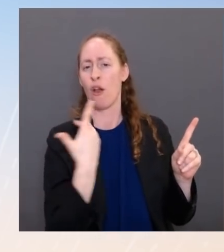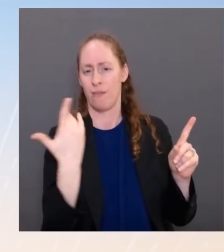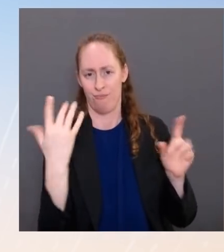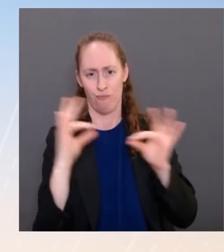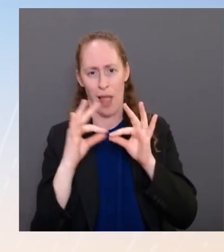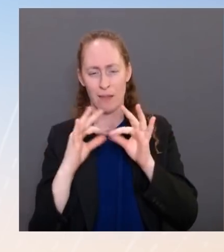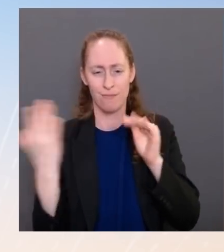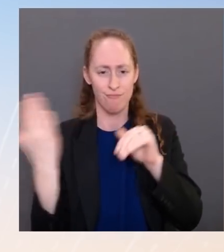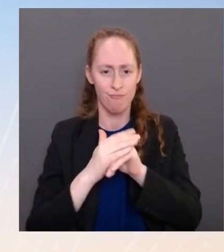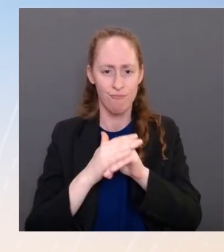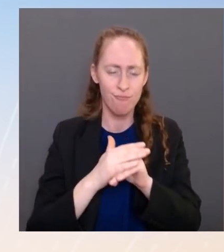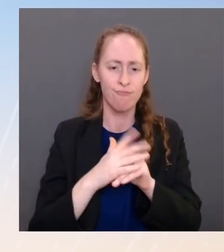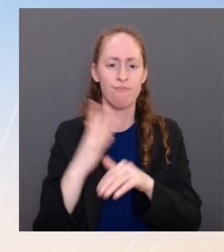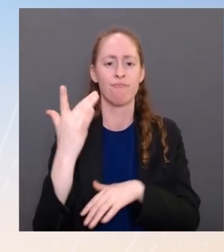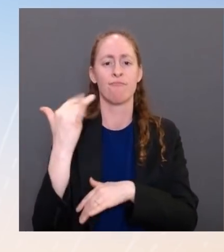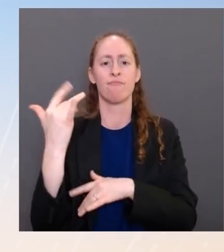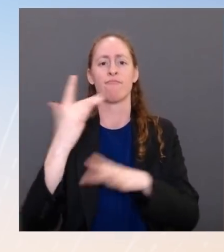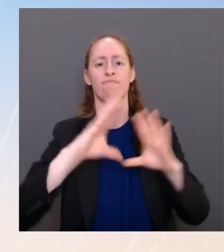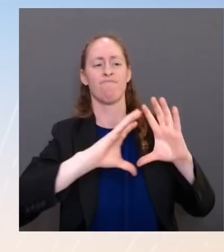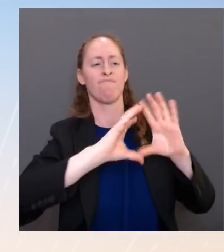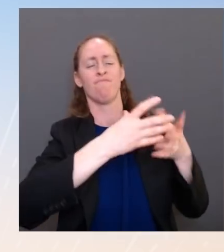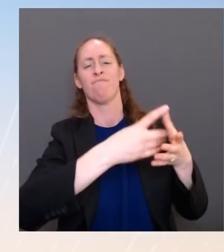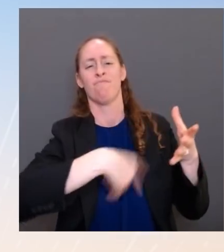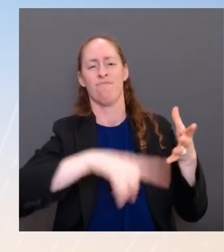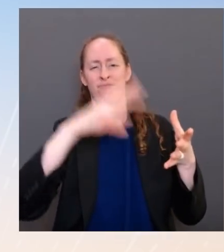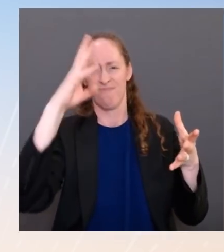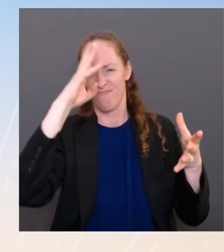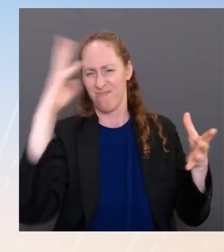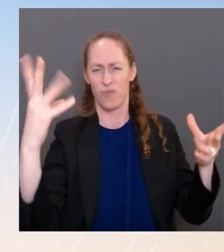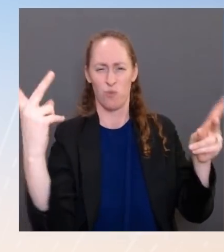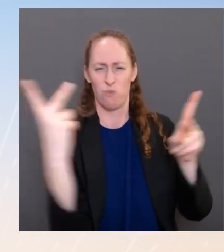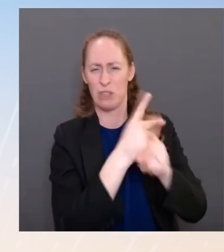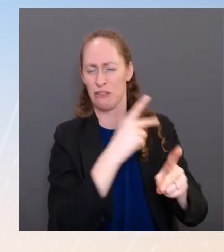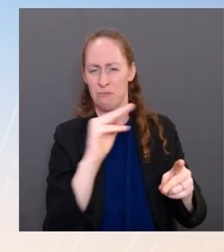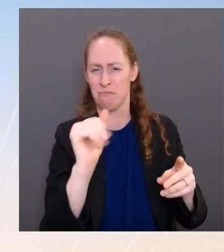infrastructure, energy issues, and the record on those issues,